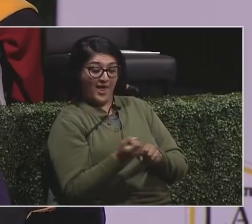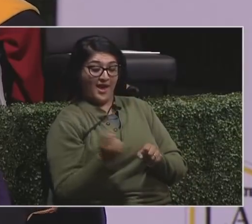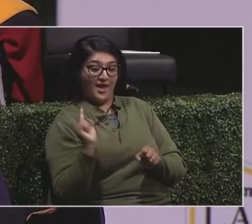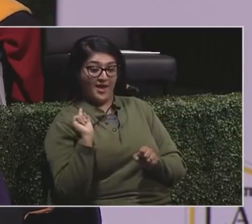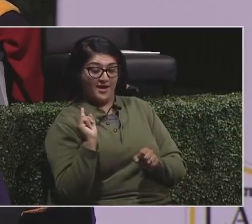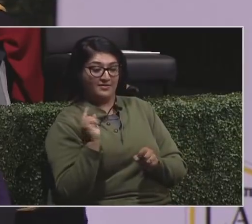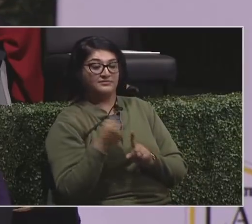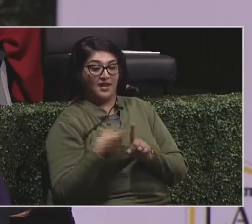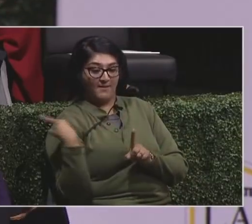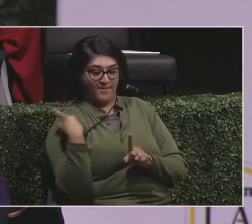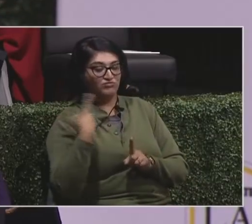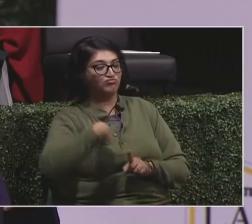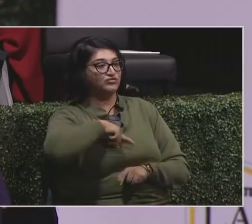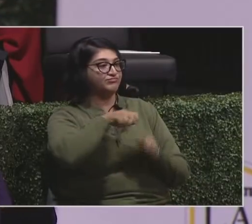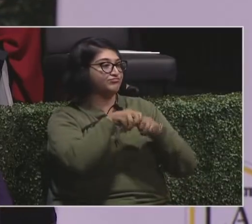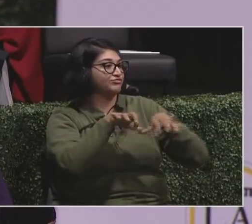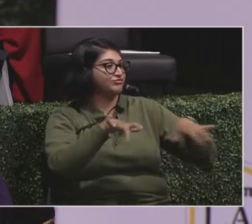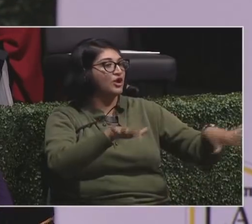NOT JUST WALKING FOR YOURSELF, YOU'RE WALKING FOR THE PLACES YOU LOVE.